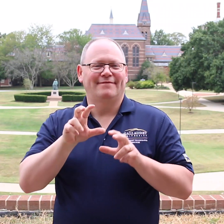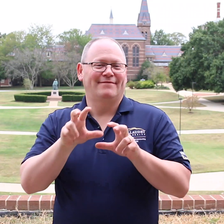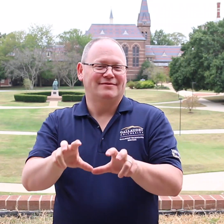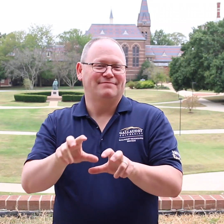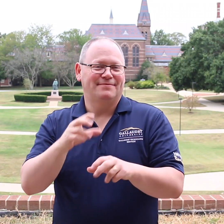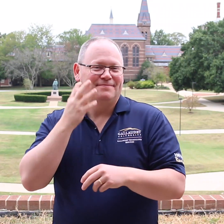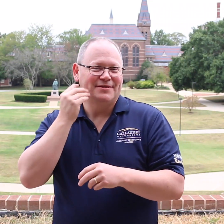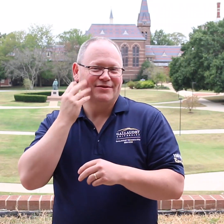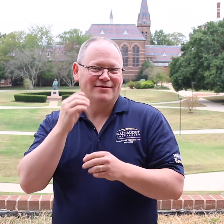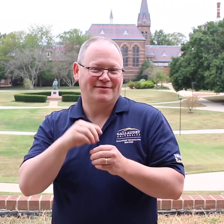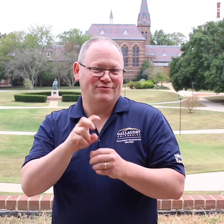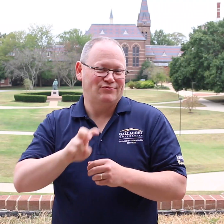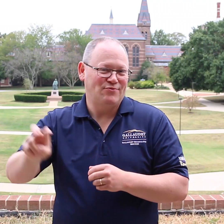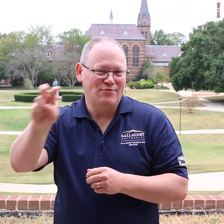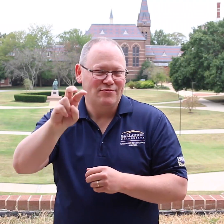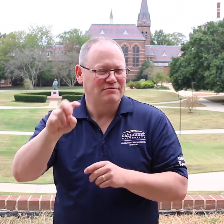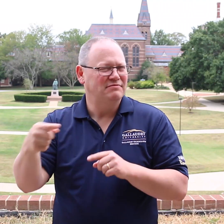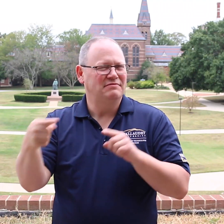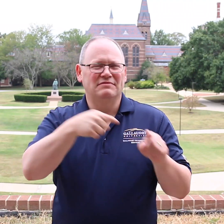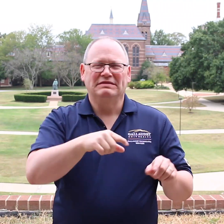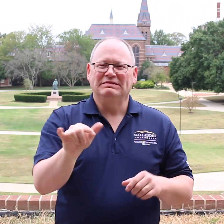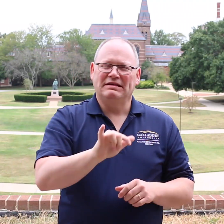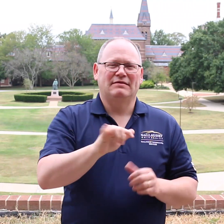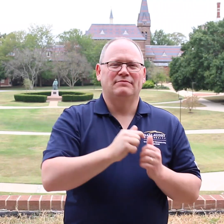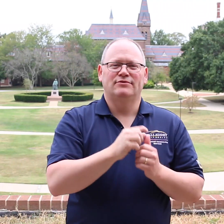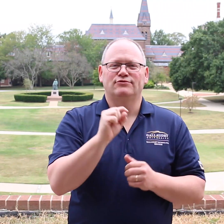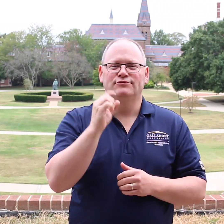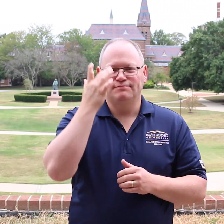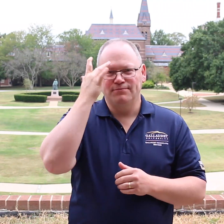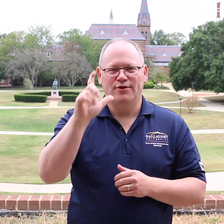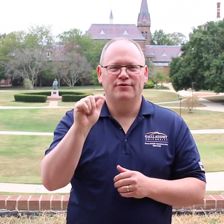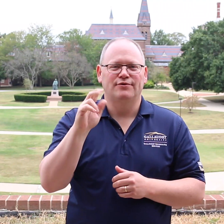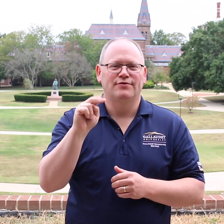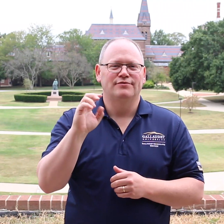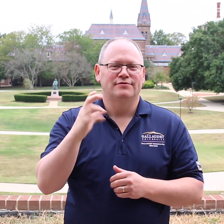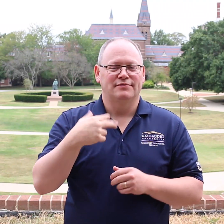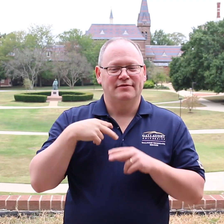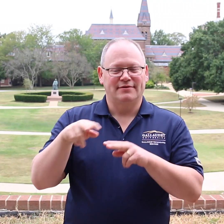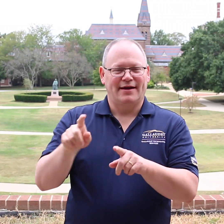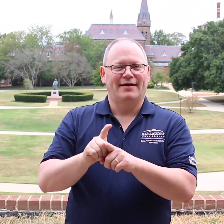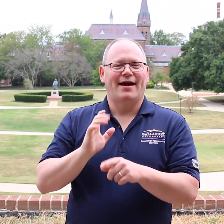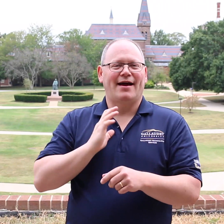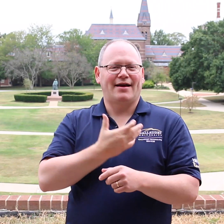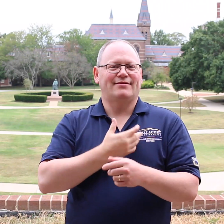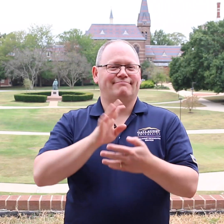to point B to point C to maximize your experience on that journey. That's the same thing with Smart Launch.